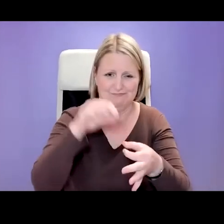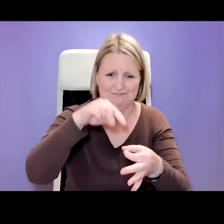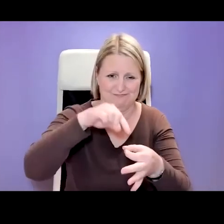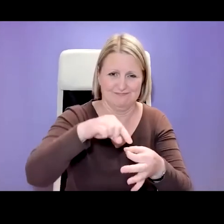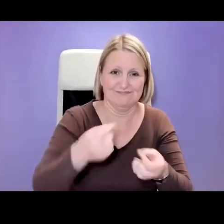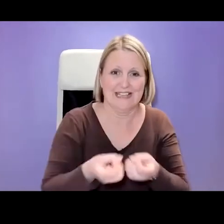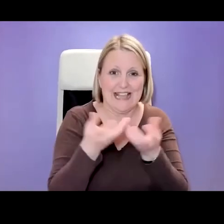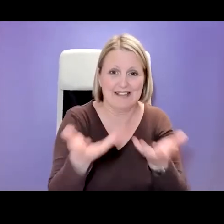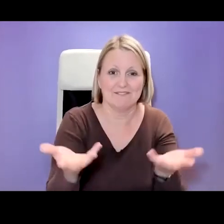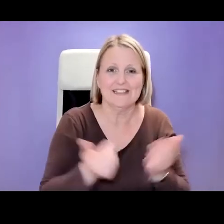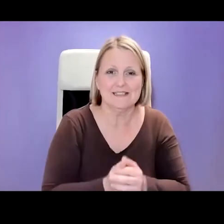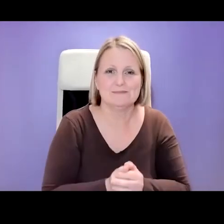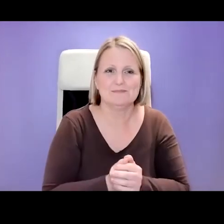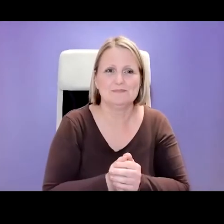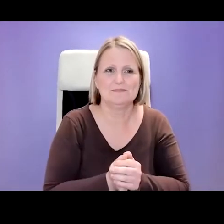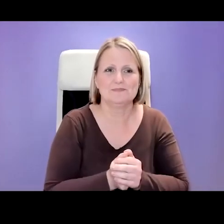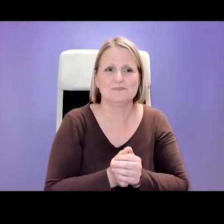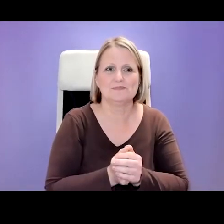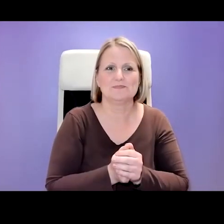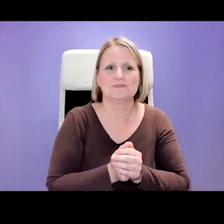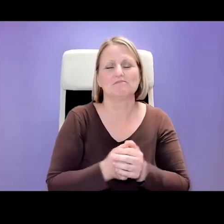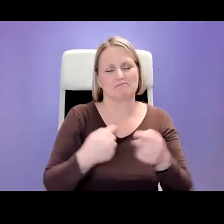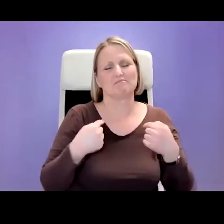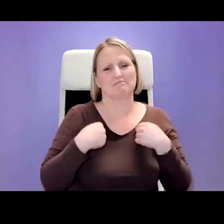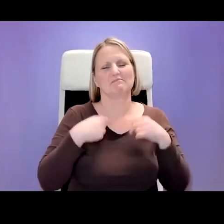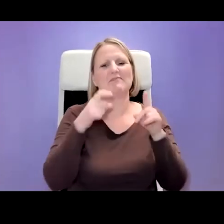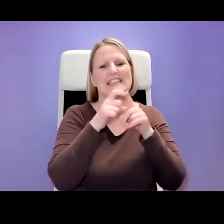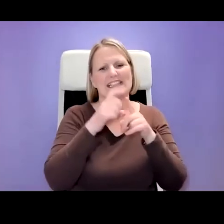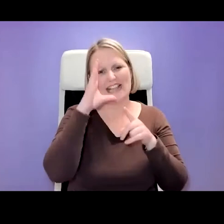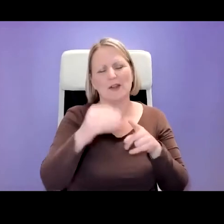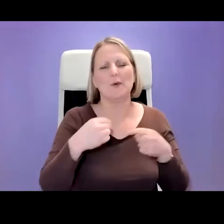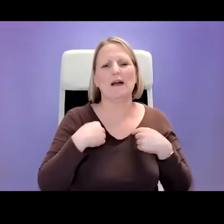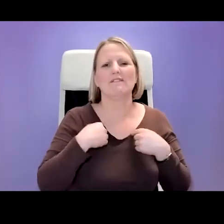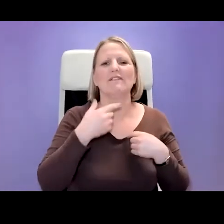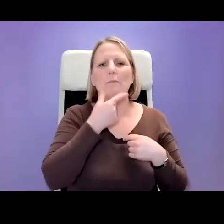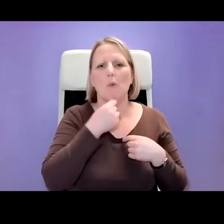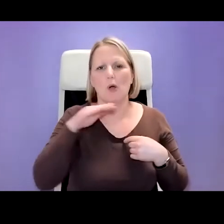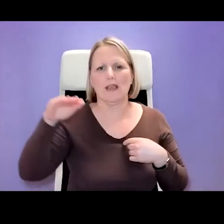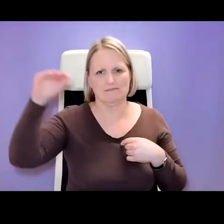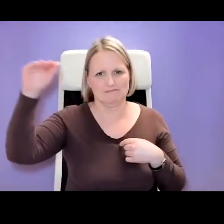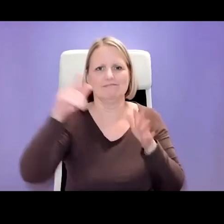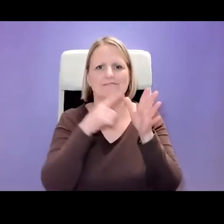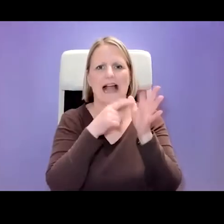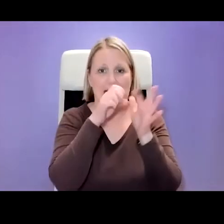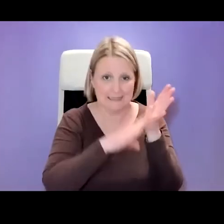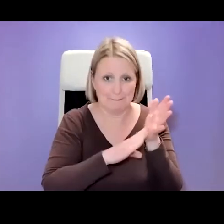I’m the father, as Denise has already mentioned, of Adam who's 18, and on the autistic spectrum,